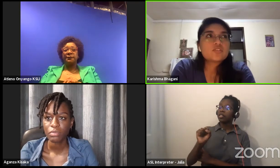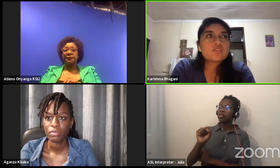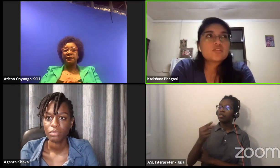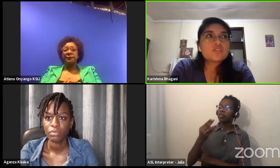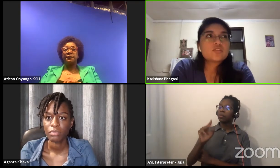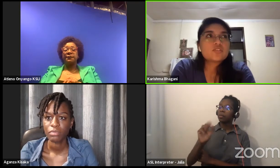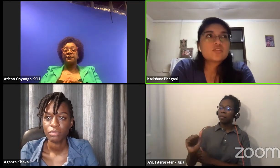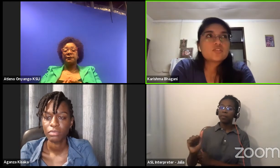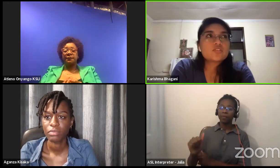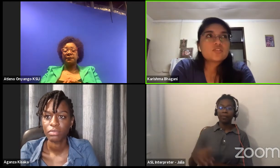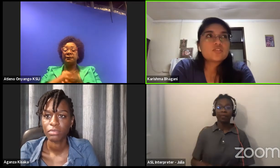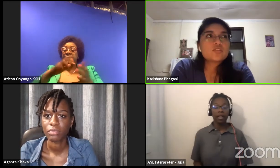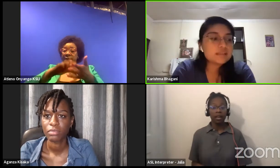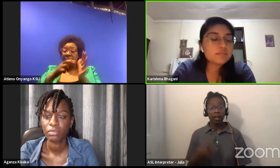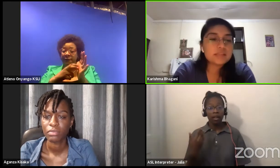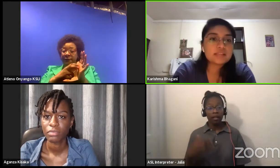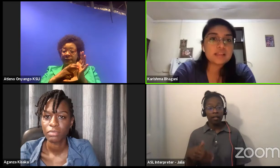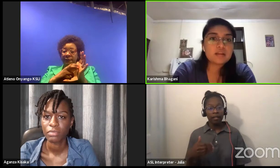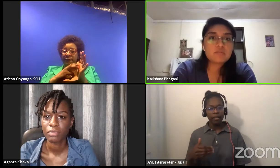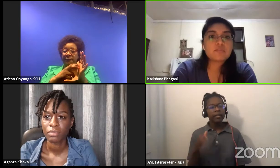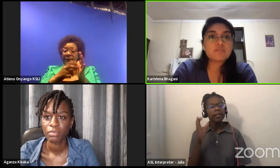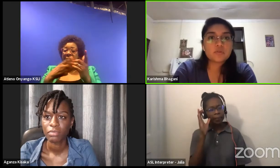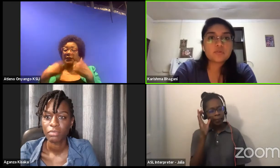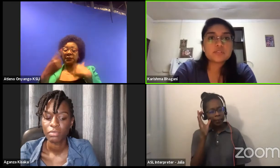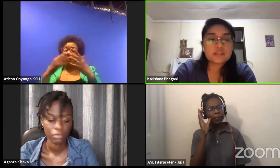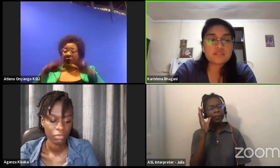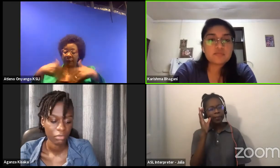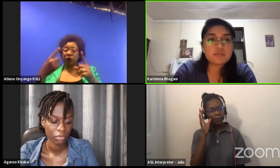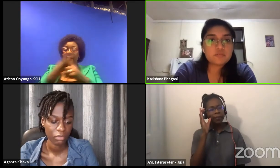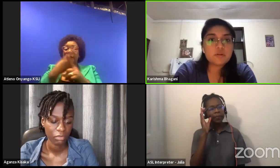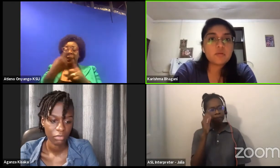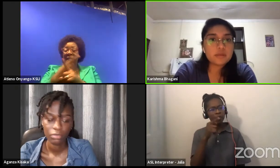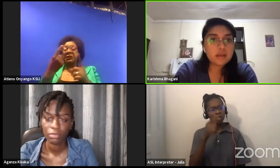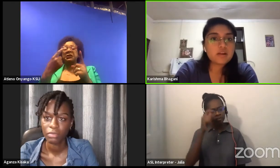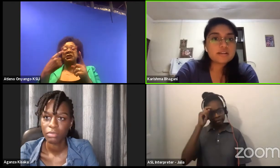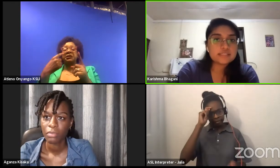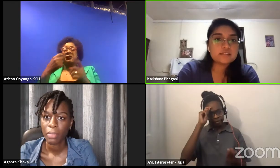Hmm, hearing you speak about your various hats that you're wearing, you know and this is something for those